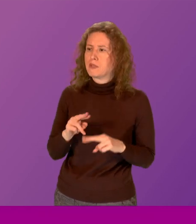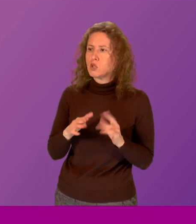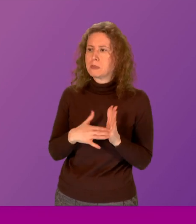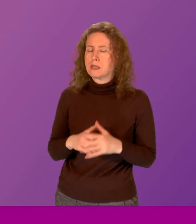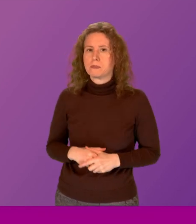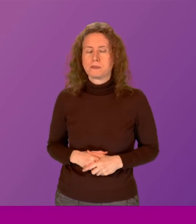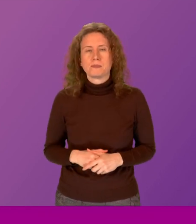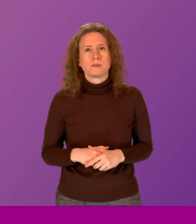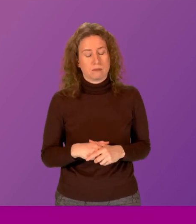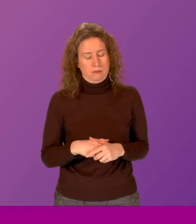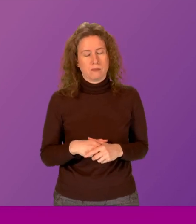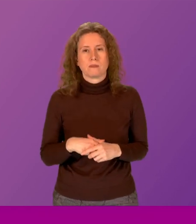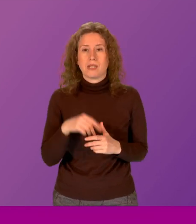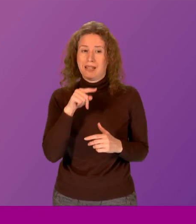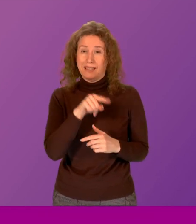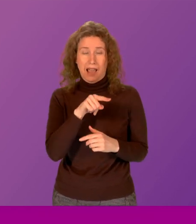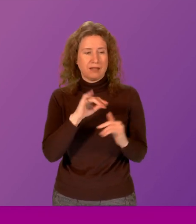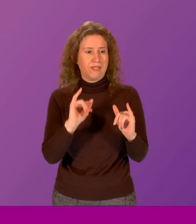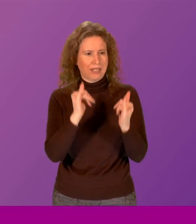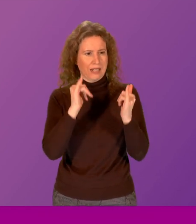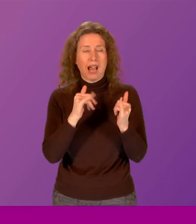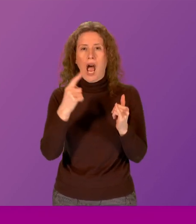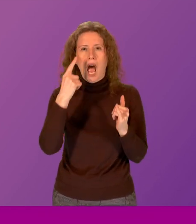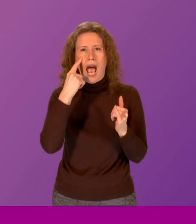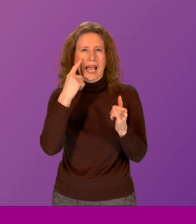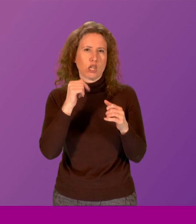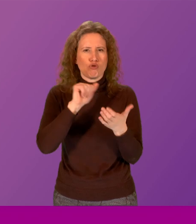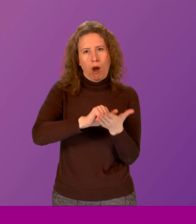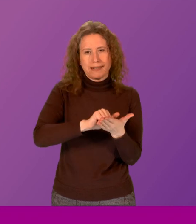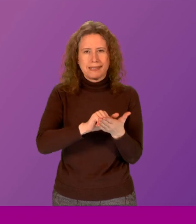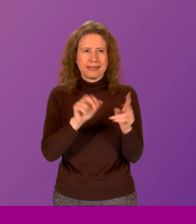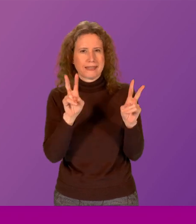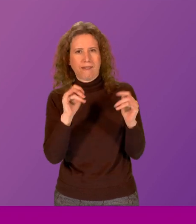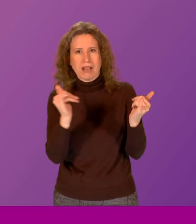Aye Write is a fantastic festival. Anybody who has had the pleasure of attending its events